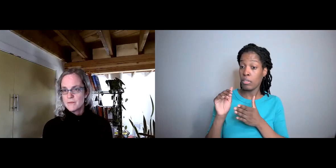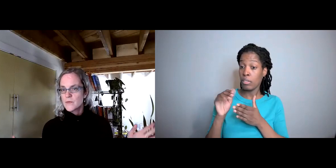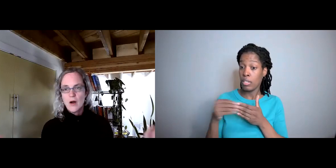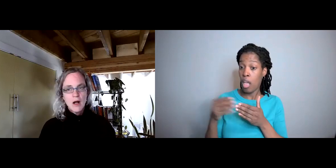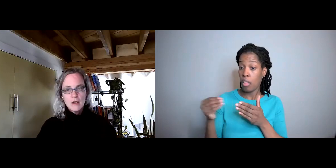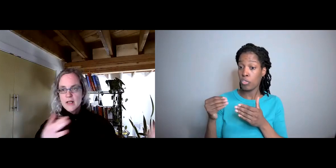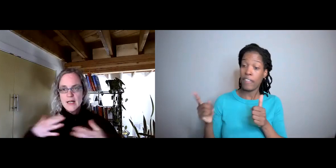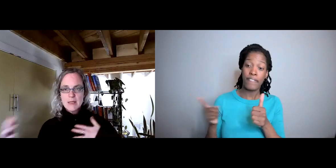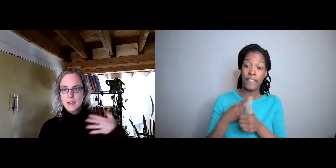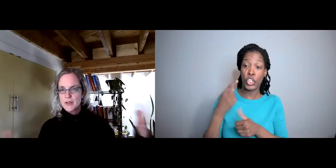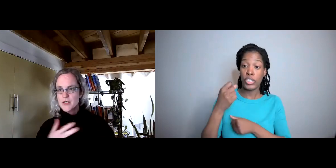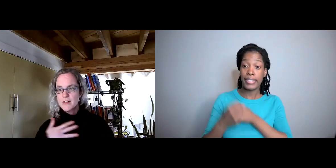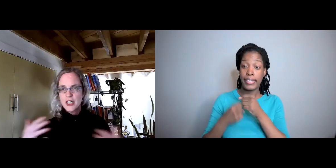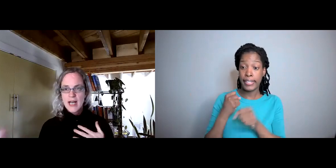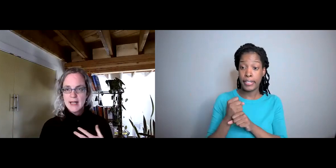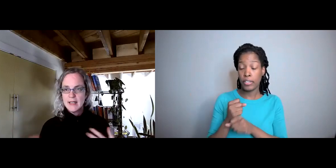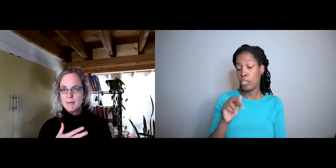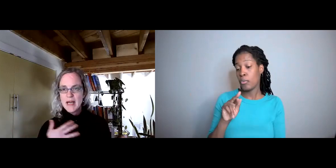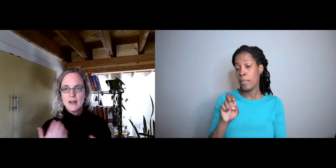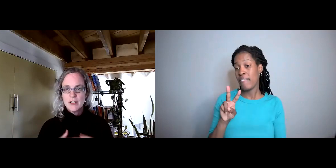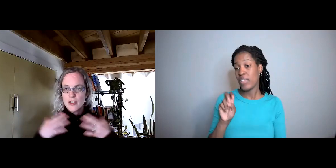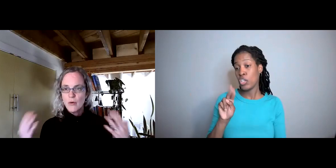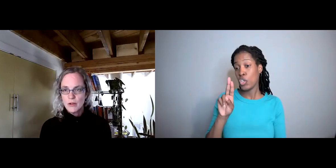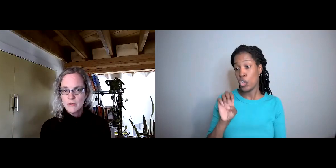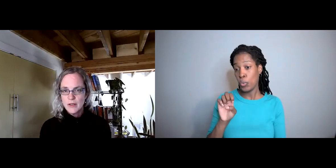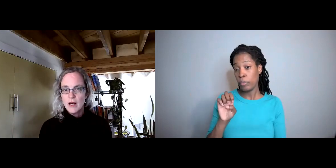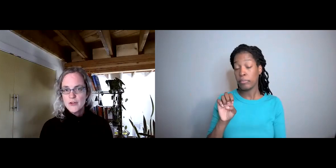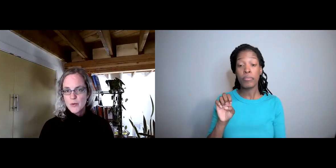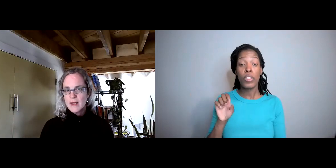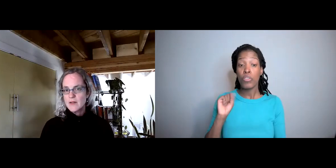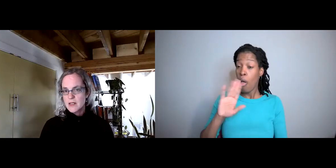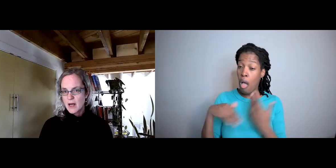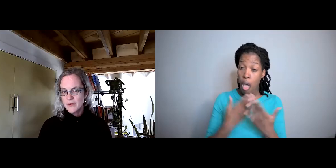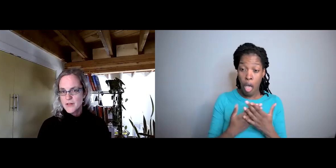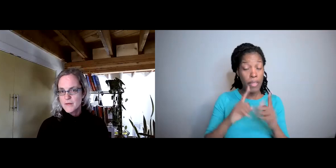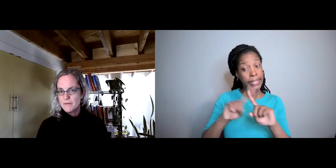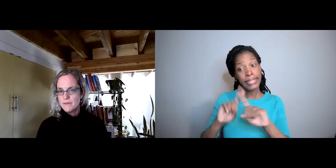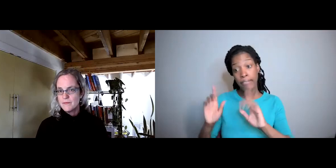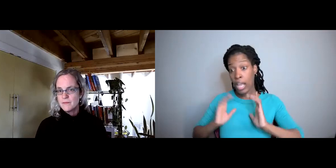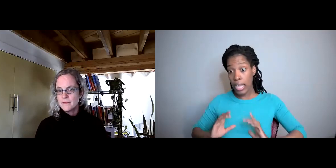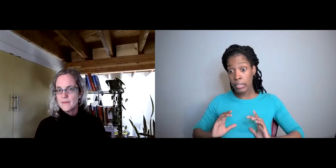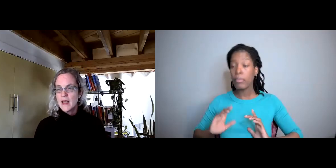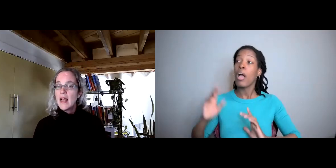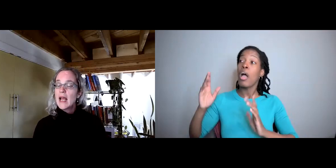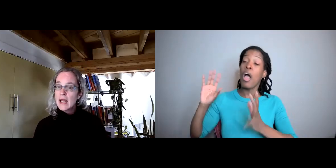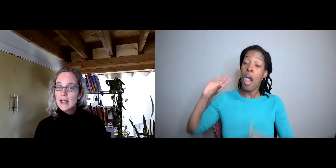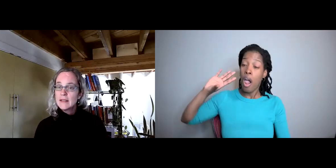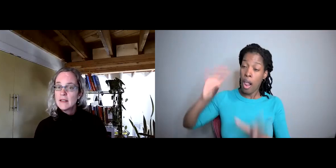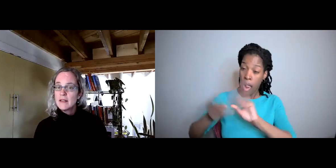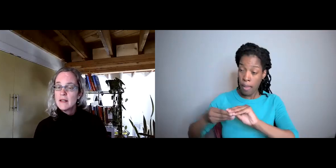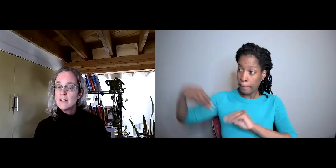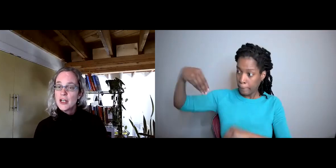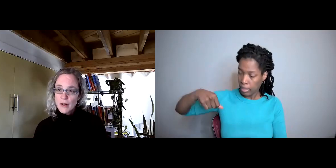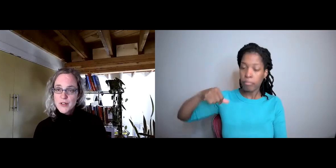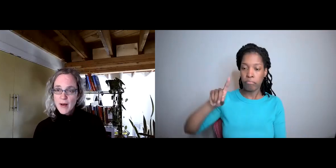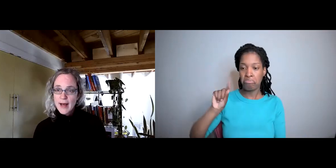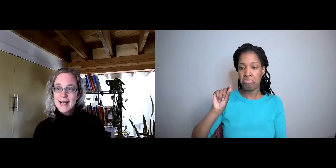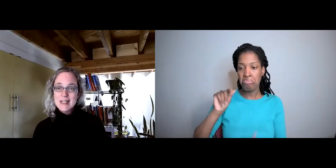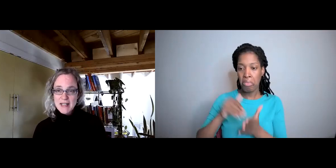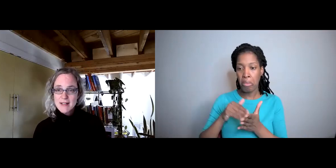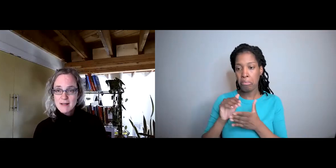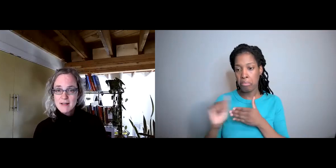All of the customers she had paid her a total of $20,000, and she also had expenses.